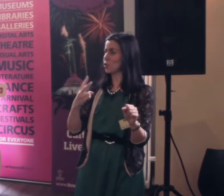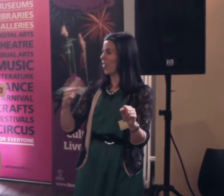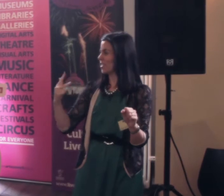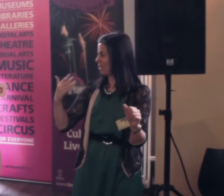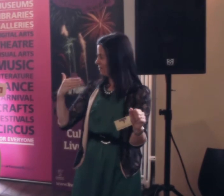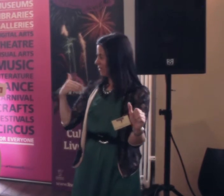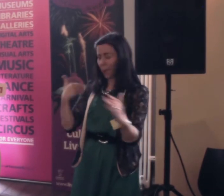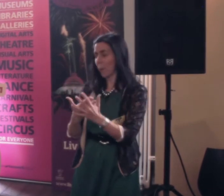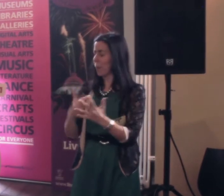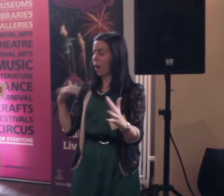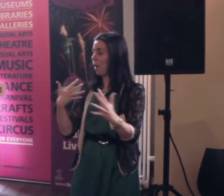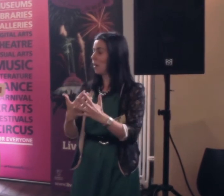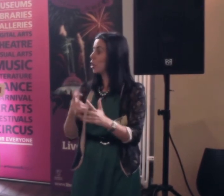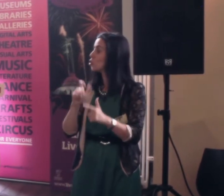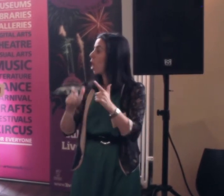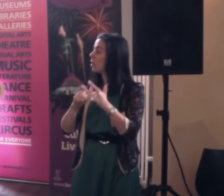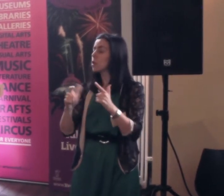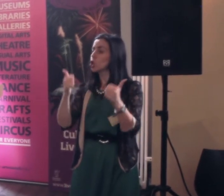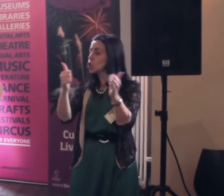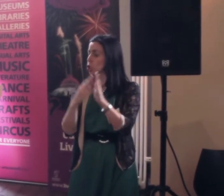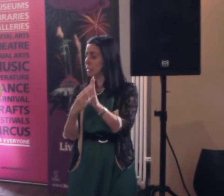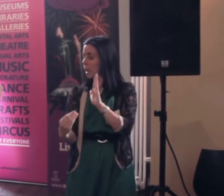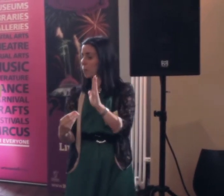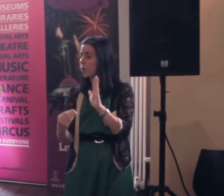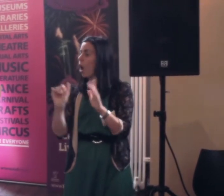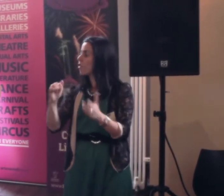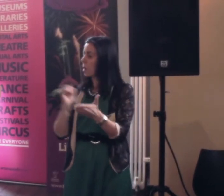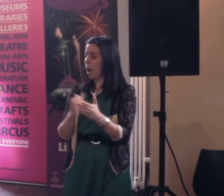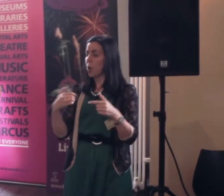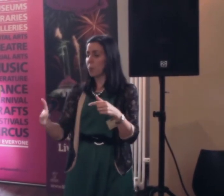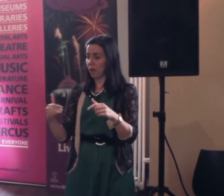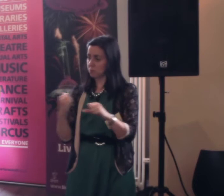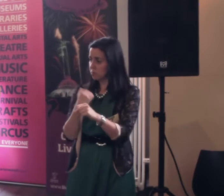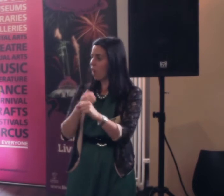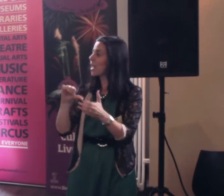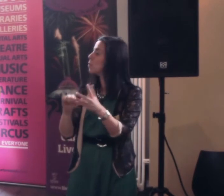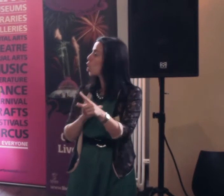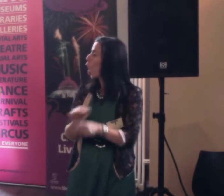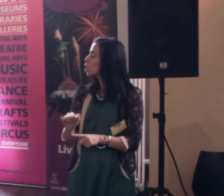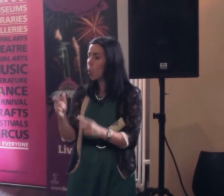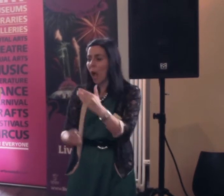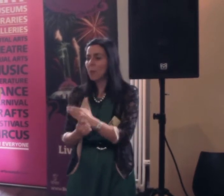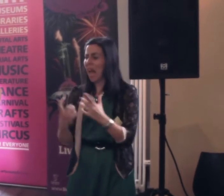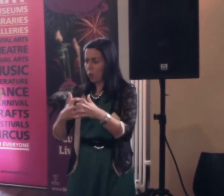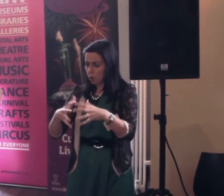And since then I think DaDa is a real example of the legacy of Capital of Culture, how that’s grown from